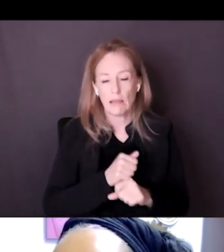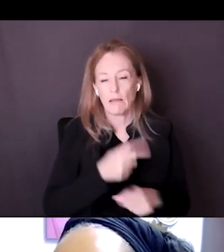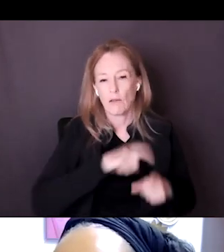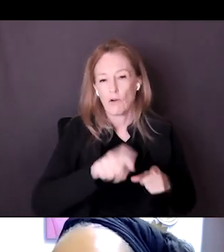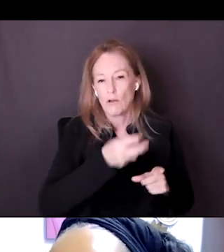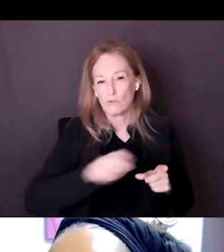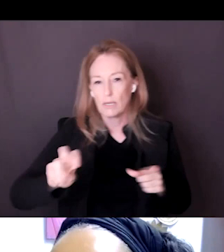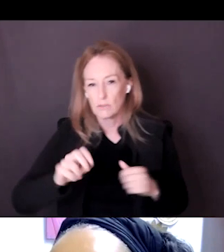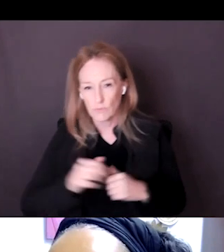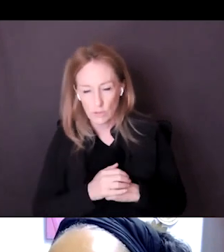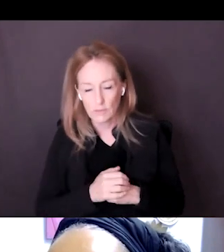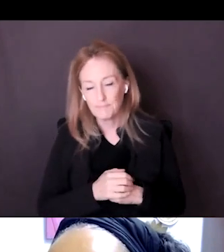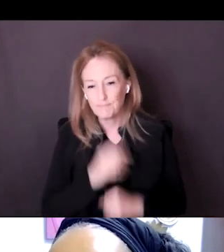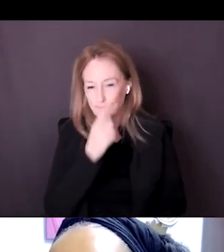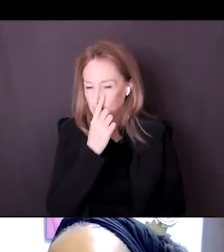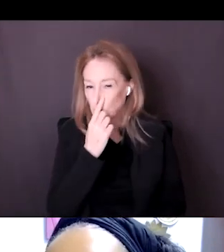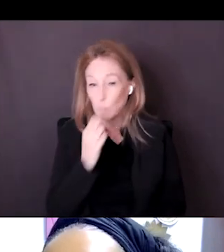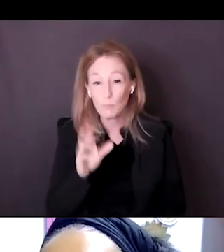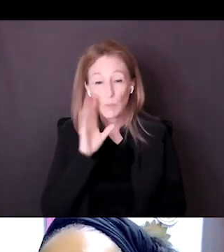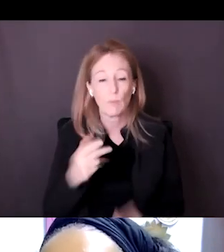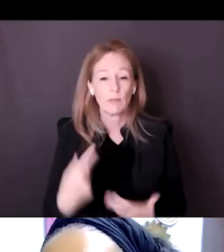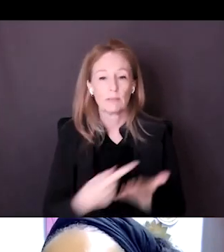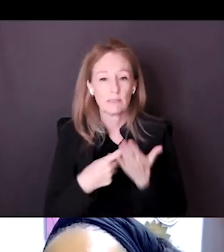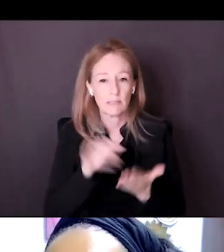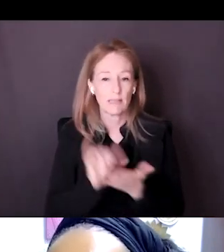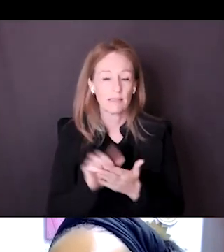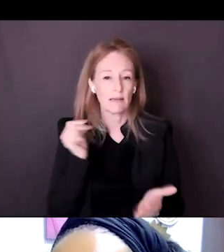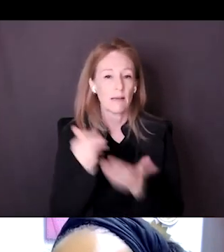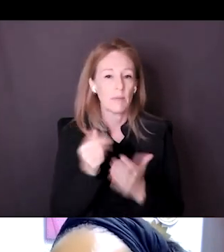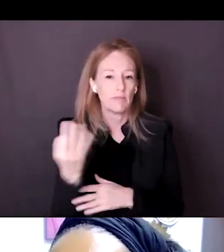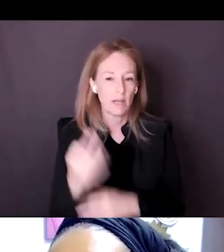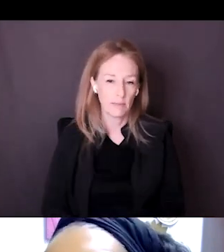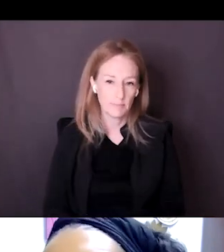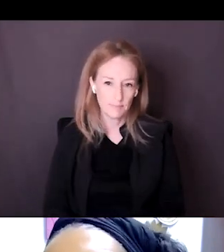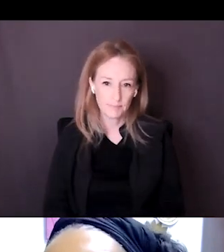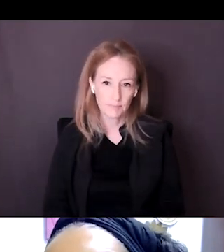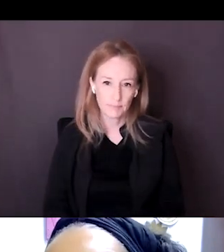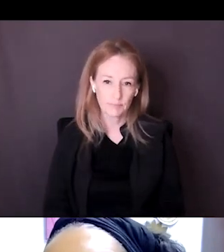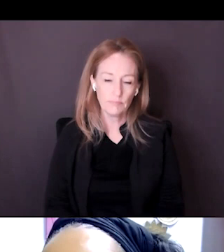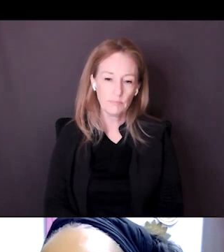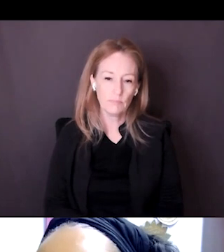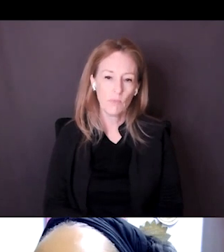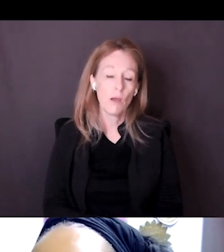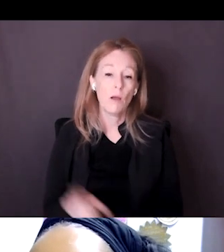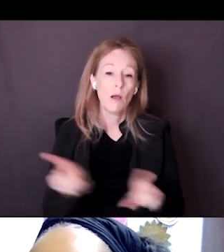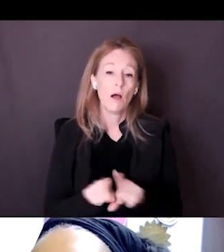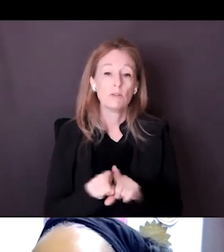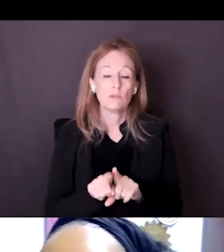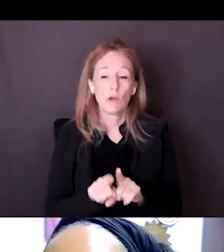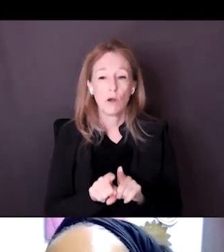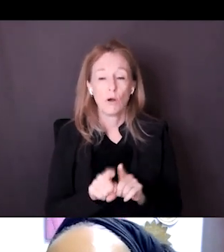STREAMLINED. WE ARE DISCUSSED THAT THIS FRIDAY. AND ALSO, CONTINUE TALKING ABOUT HOW WE ARE